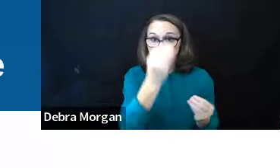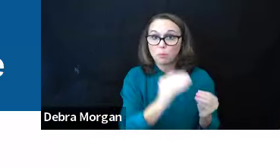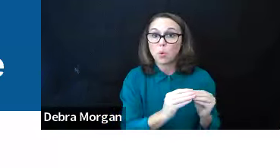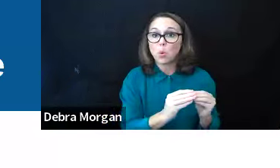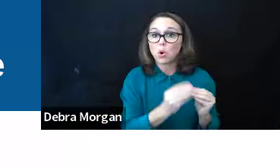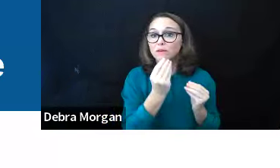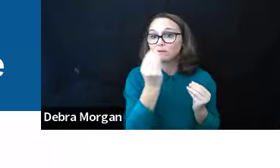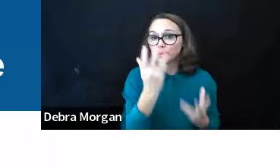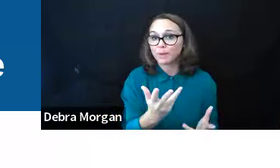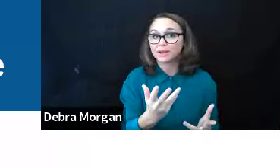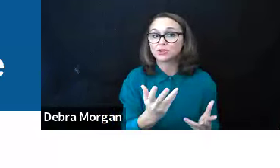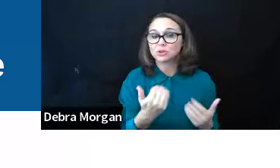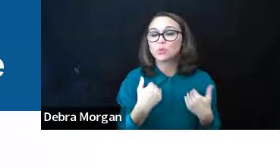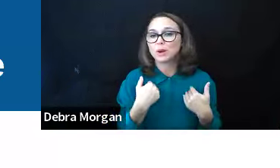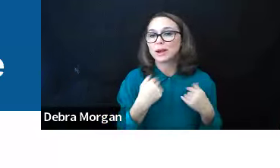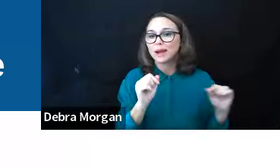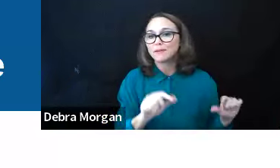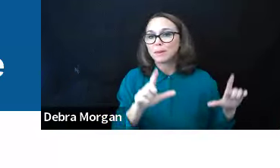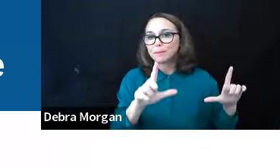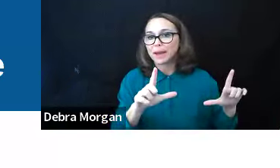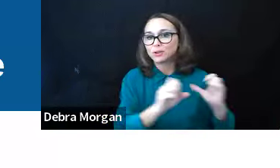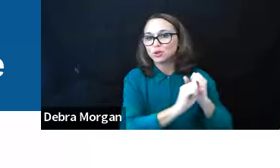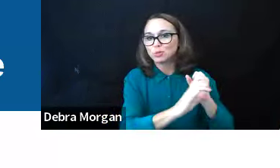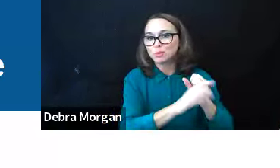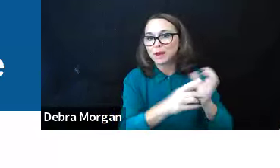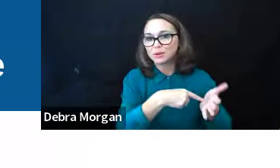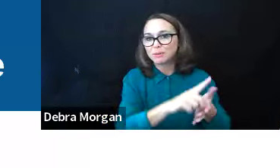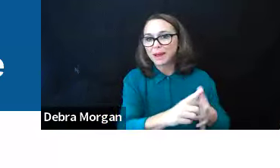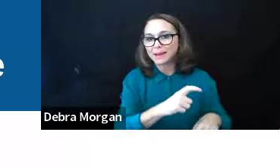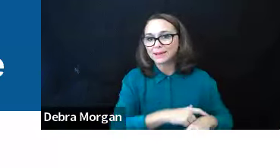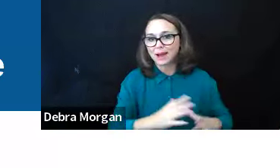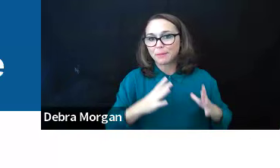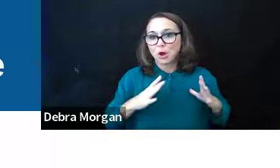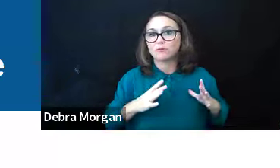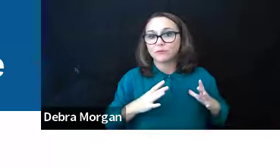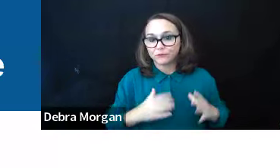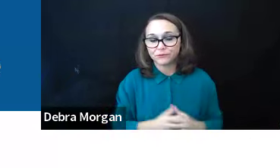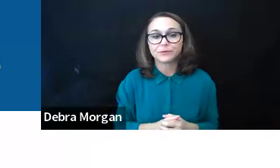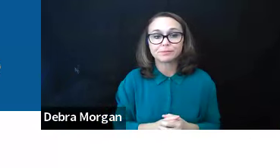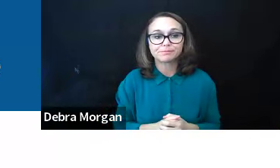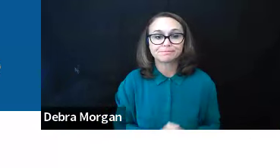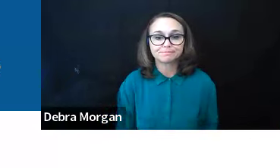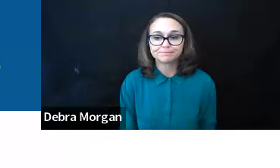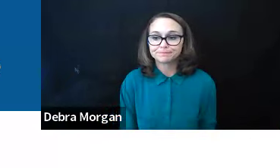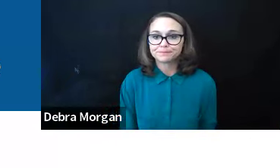a landing page to promote paid time off when you need it the most. Next slide, please. So,